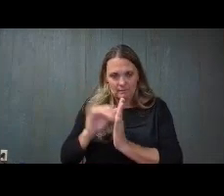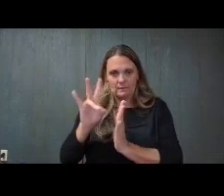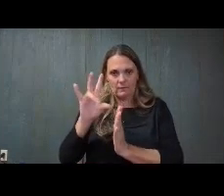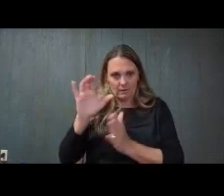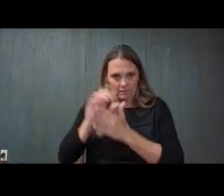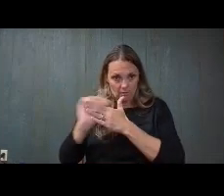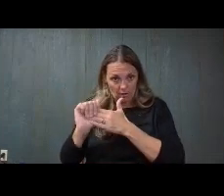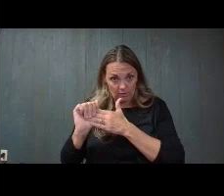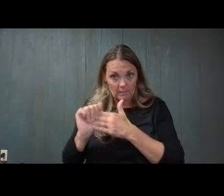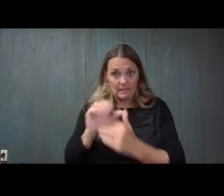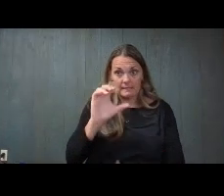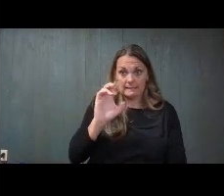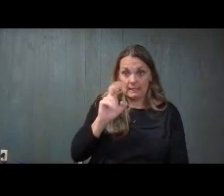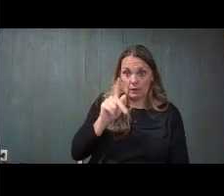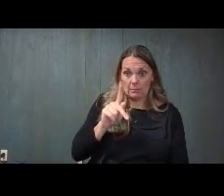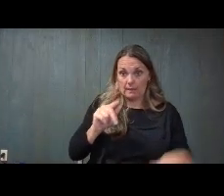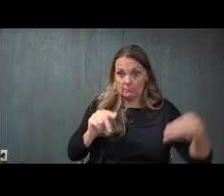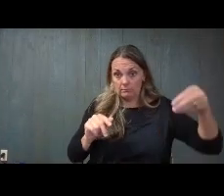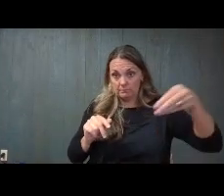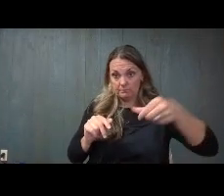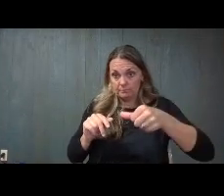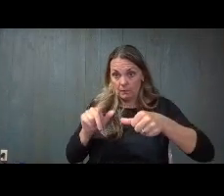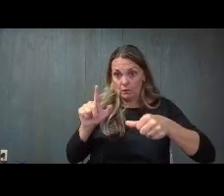and the CRP contributing the 21.3%